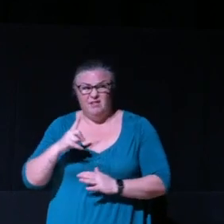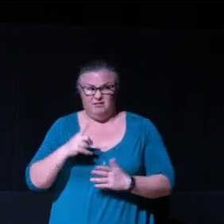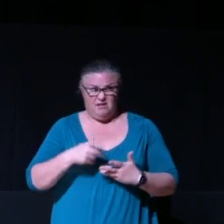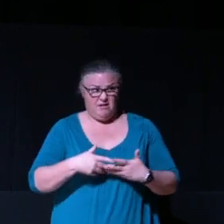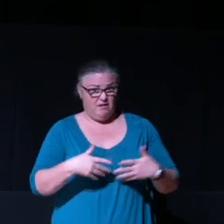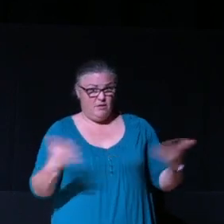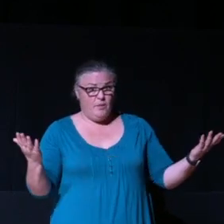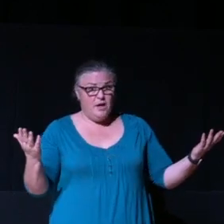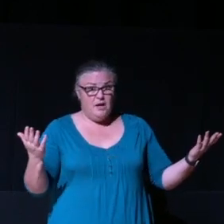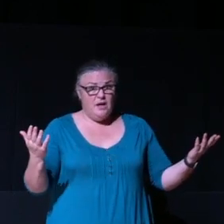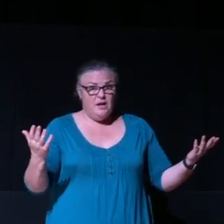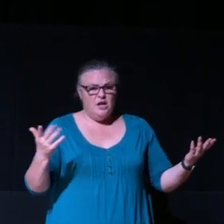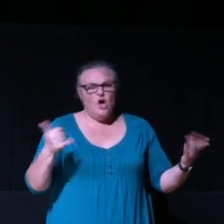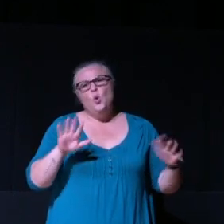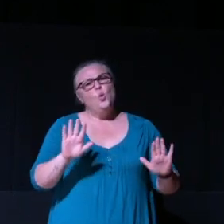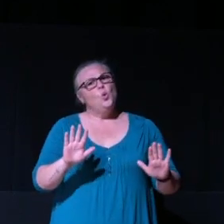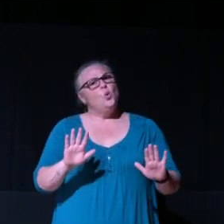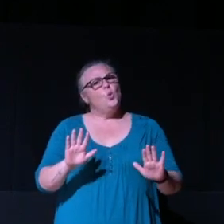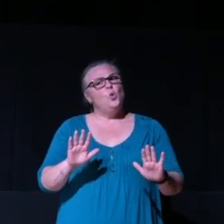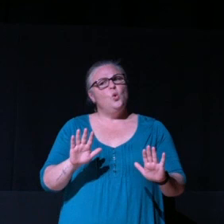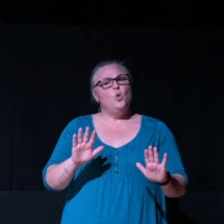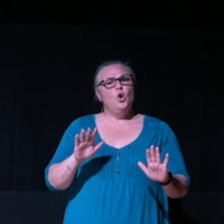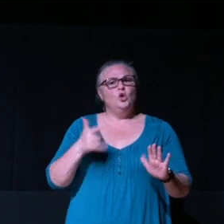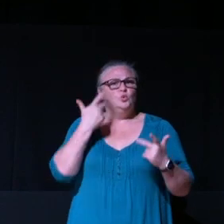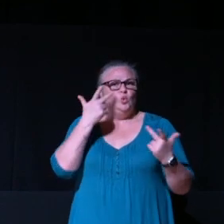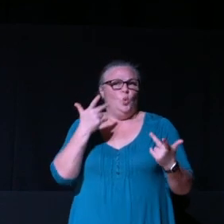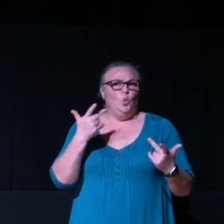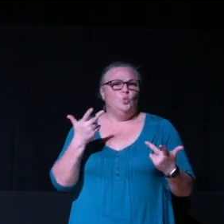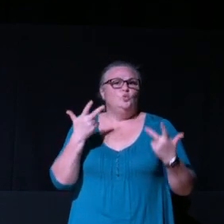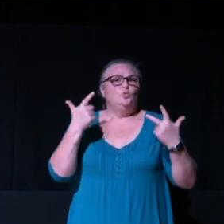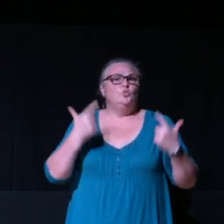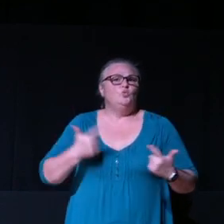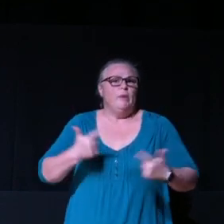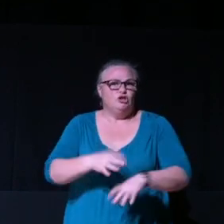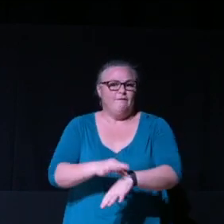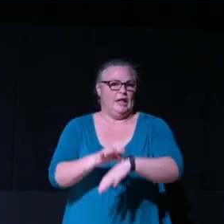You go too far, you expose too much flesh or whatever it is that you're told to get back in your box. But censorship now comes